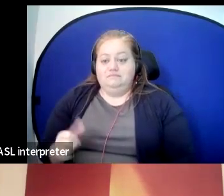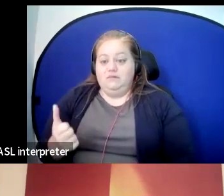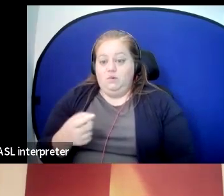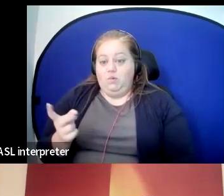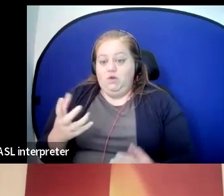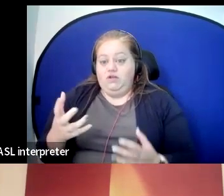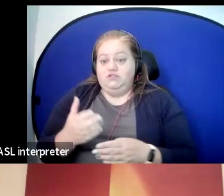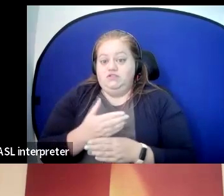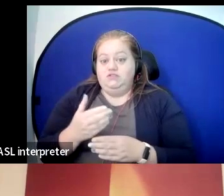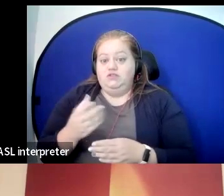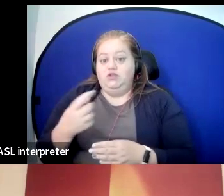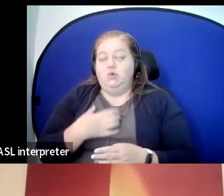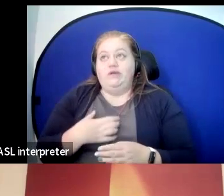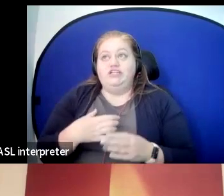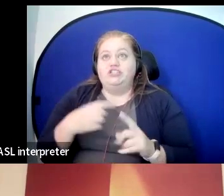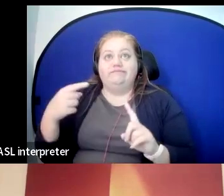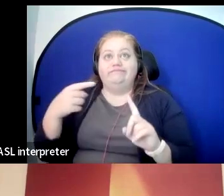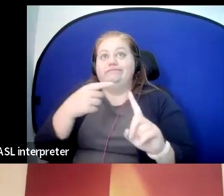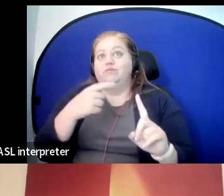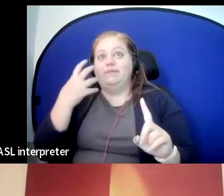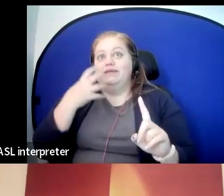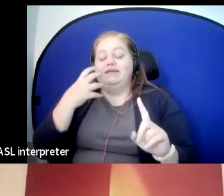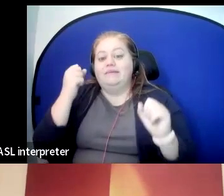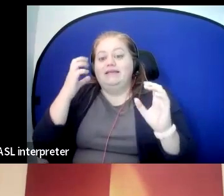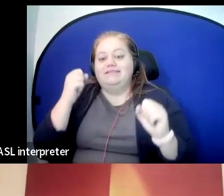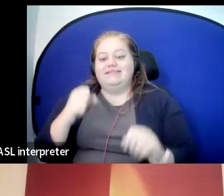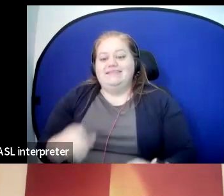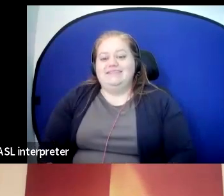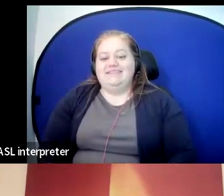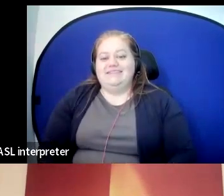something that they are wishing for in order to accelerate your work.